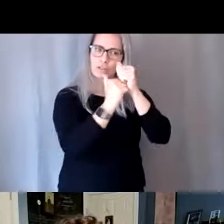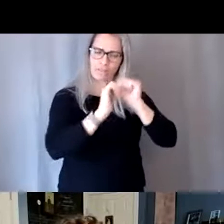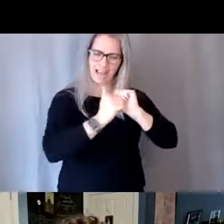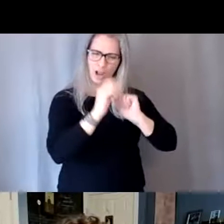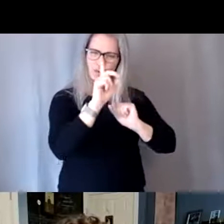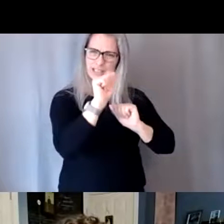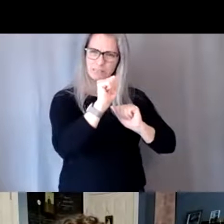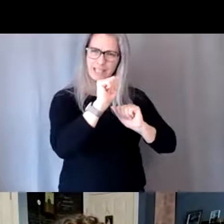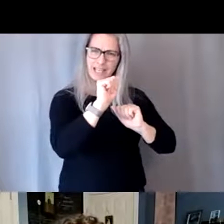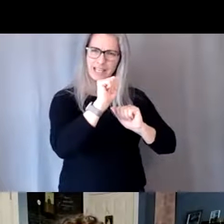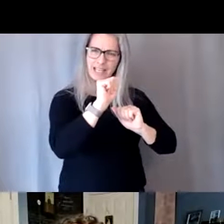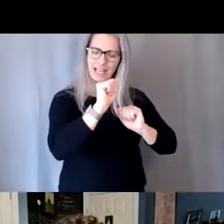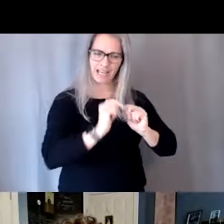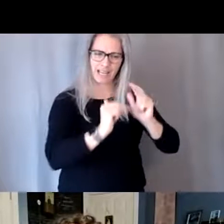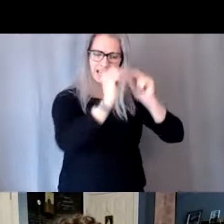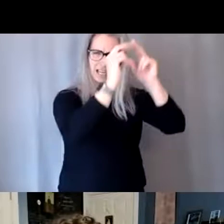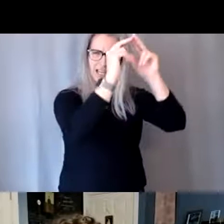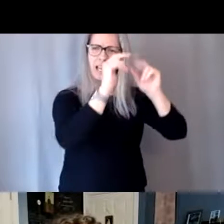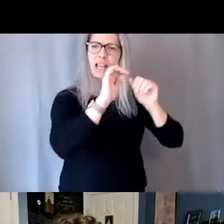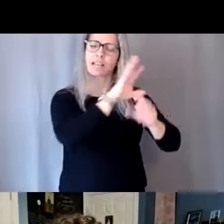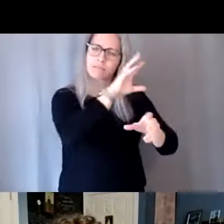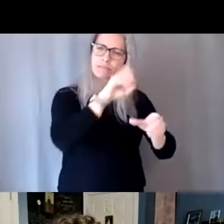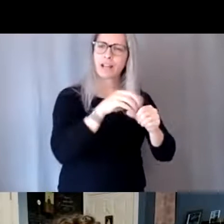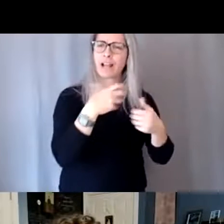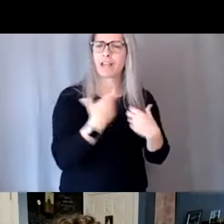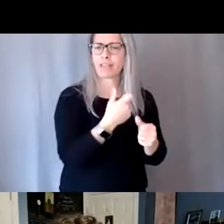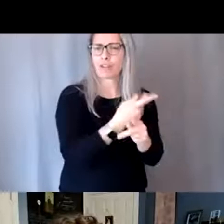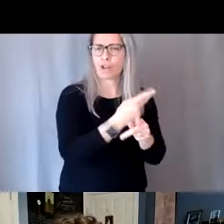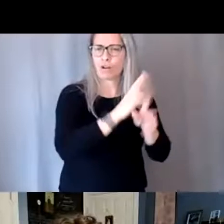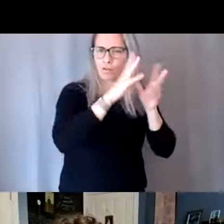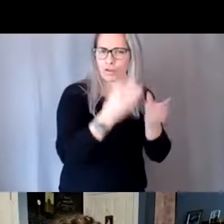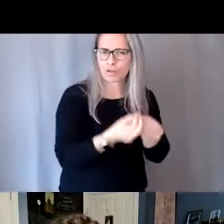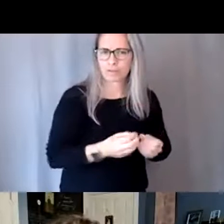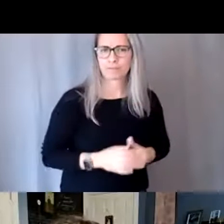I titled today's talk medicalization ableism and allyship in the health